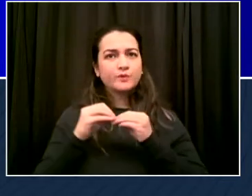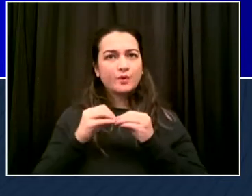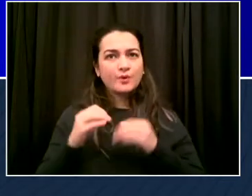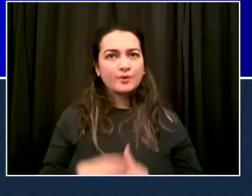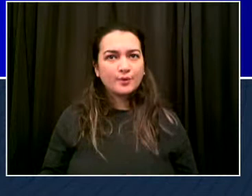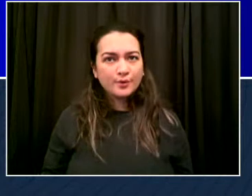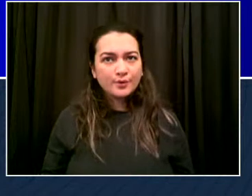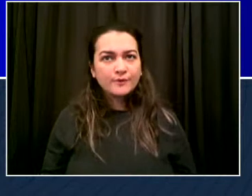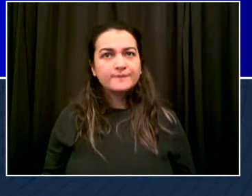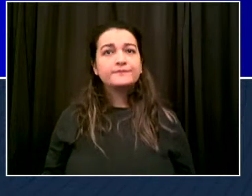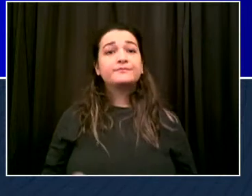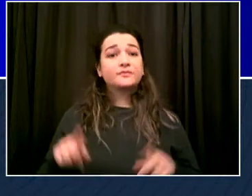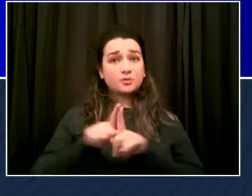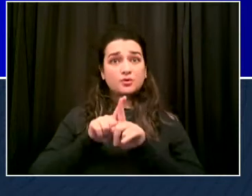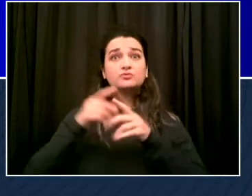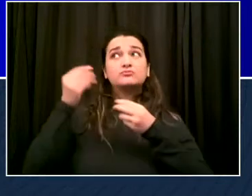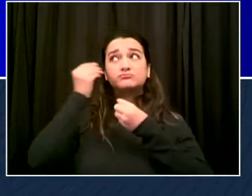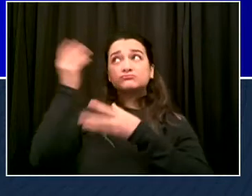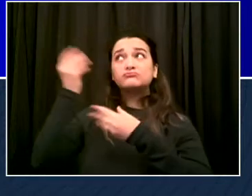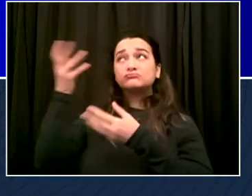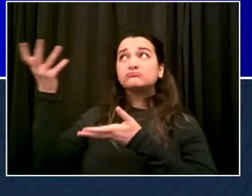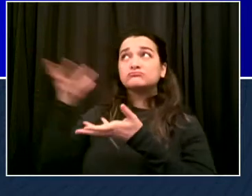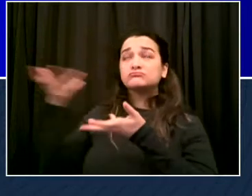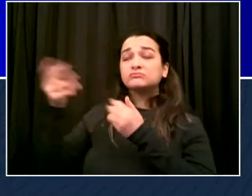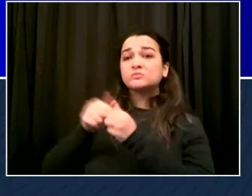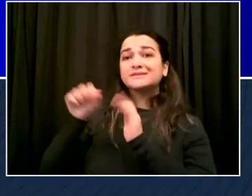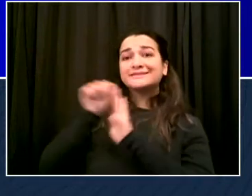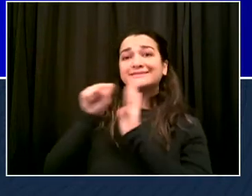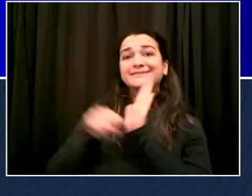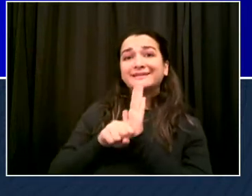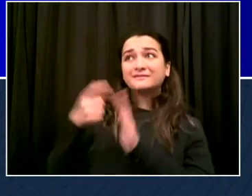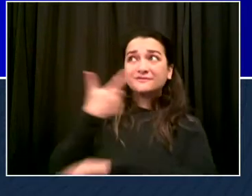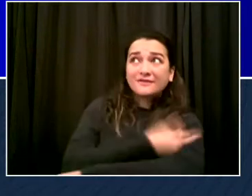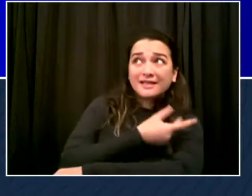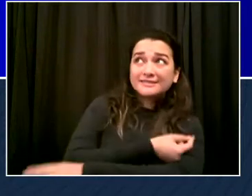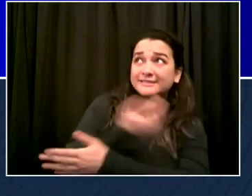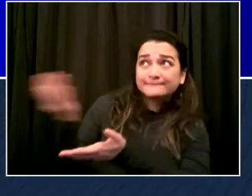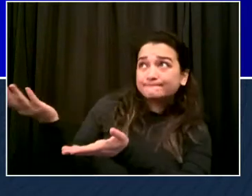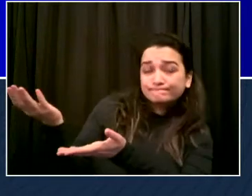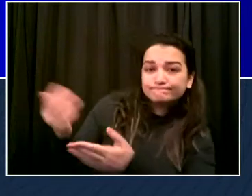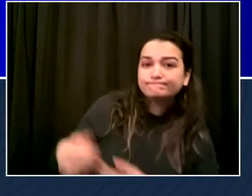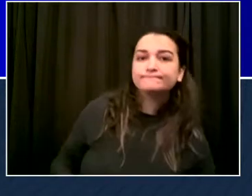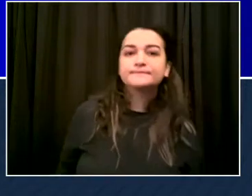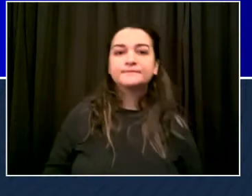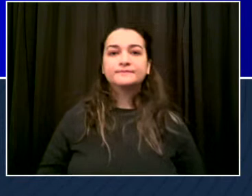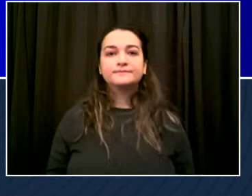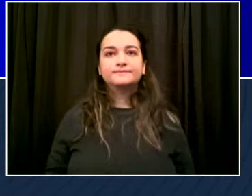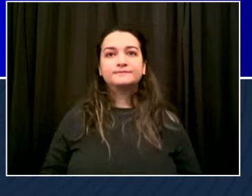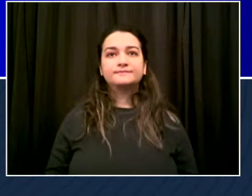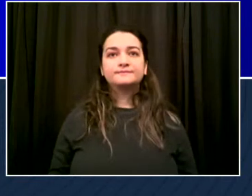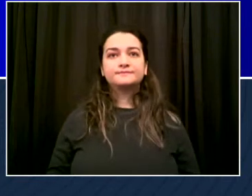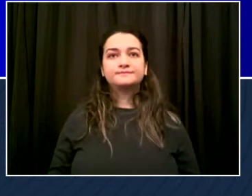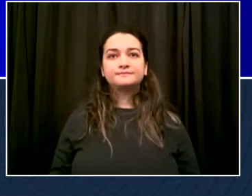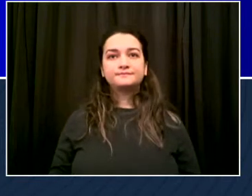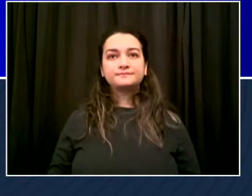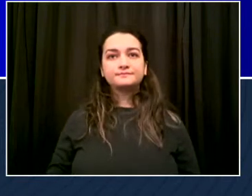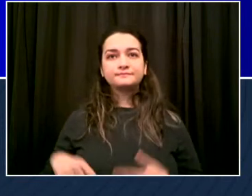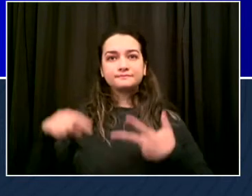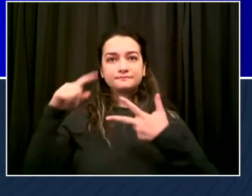ARE WATCHING VERY CLOSELY THTHS IISIS AS THE GOVERNOR HAS TALKED ABOUT